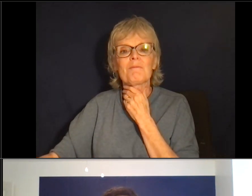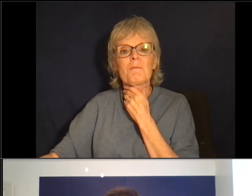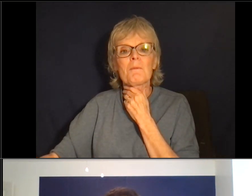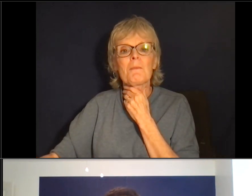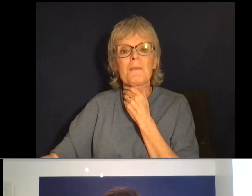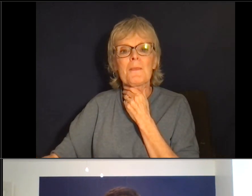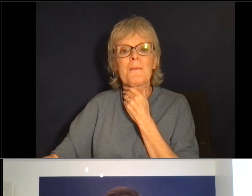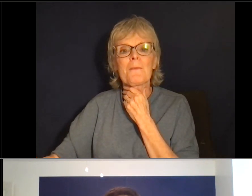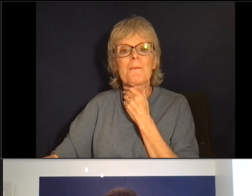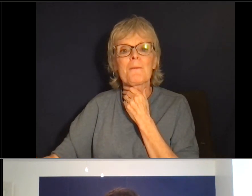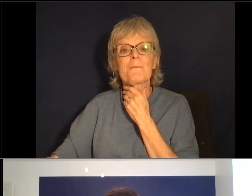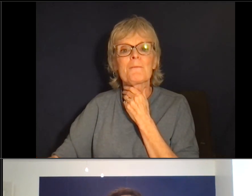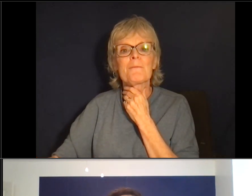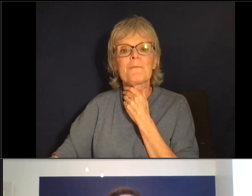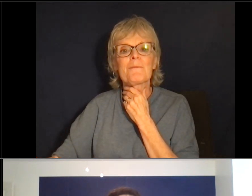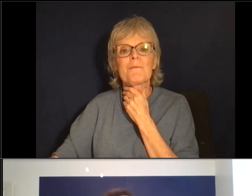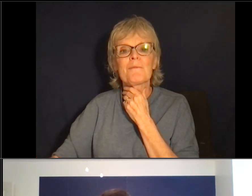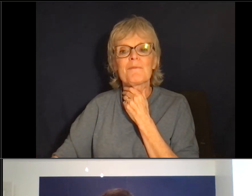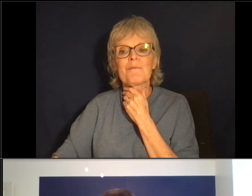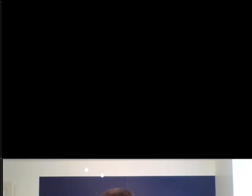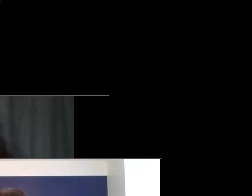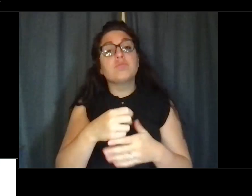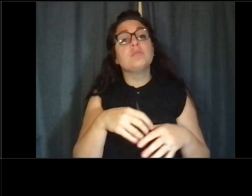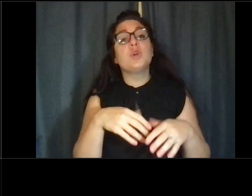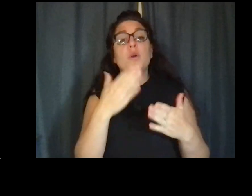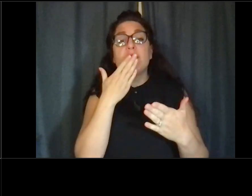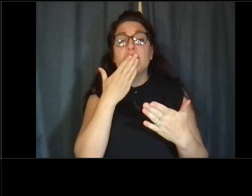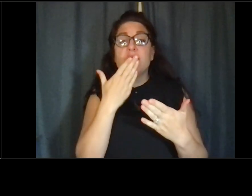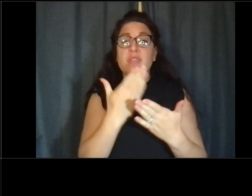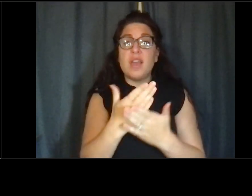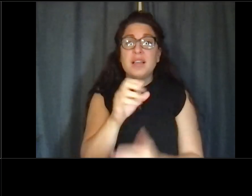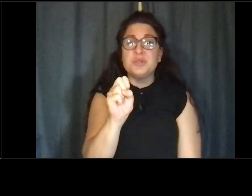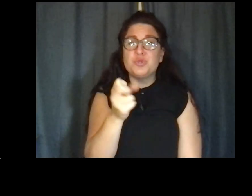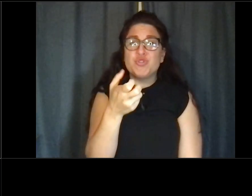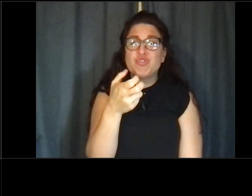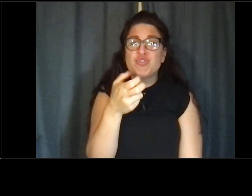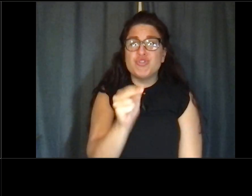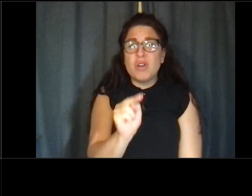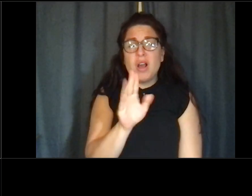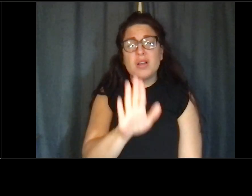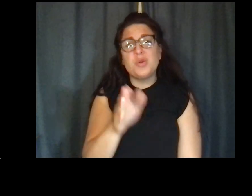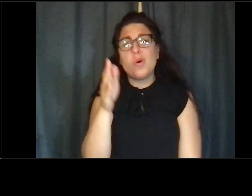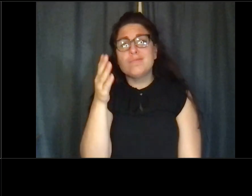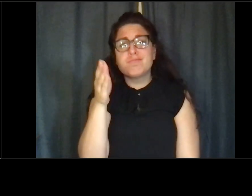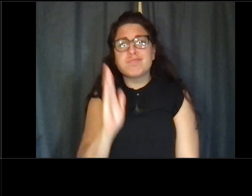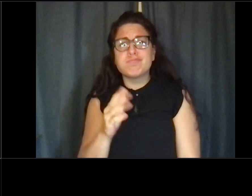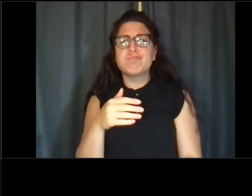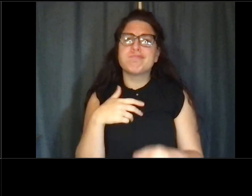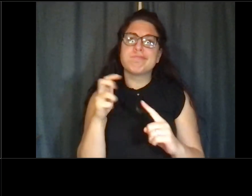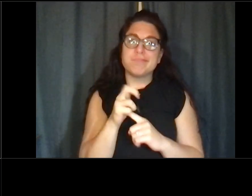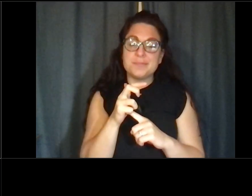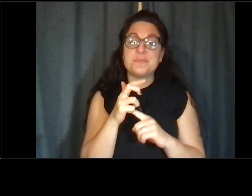So I'm going to say thank you so much, Sean, for your amazing talk. And I think we all learned a lot